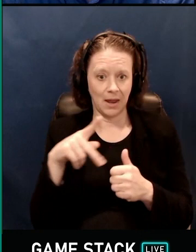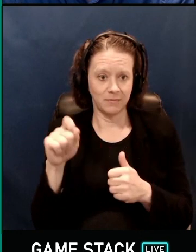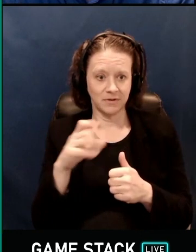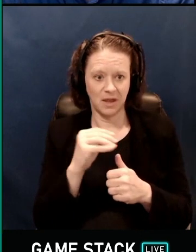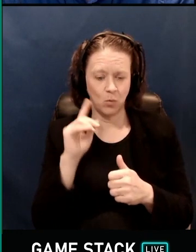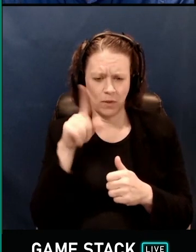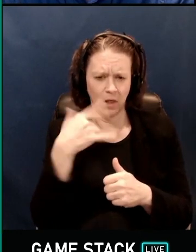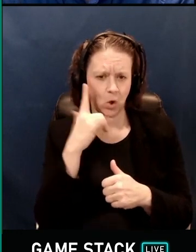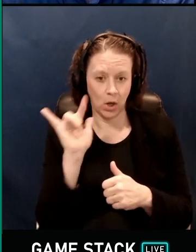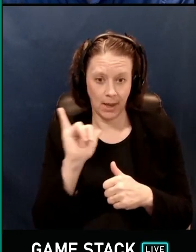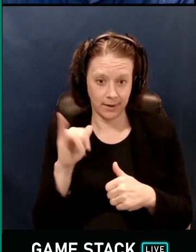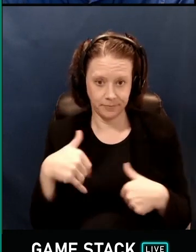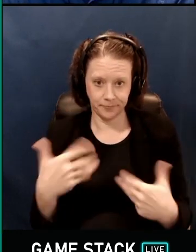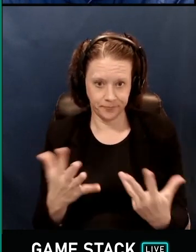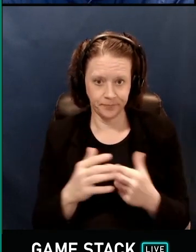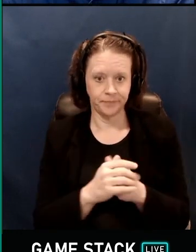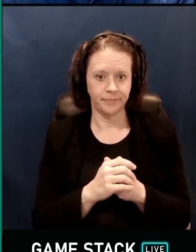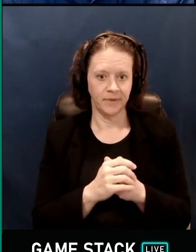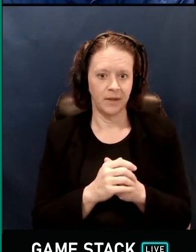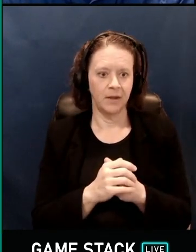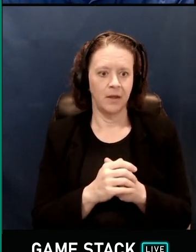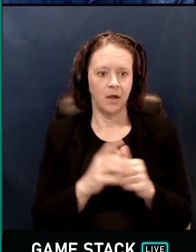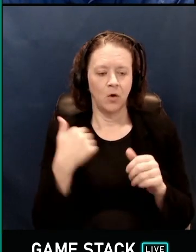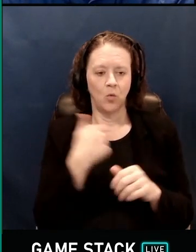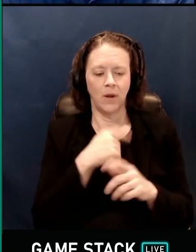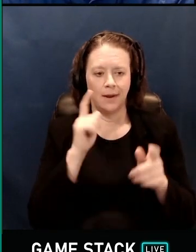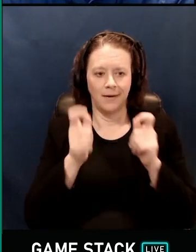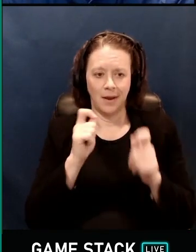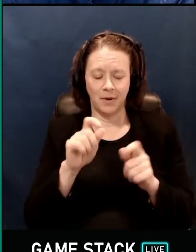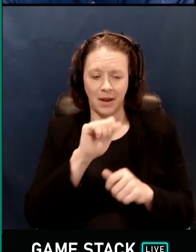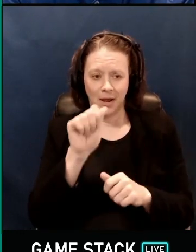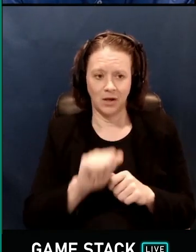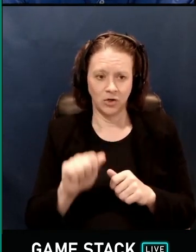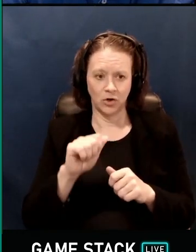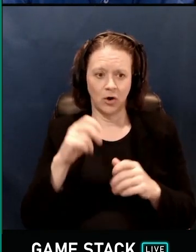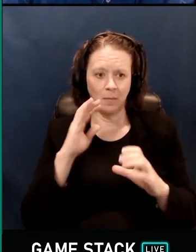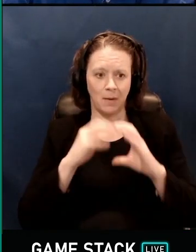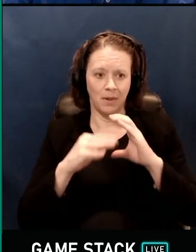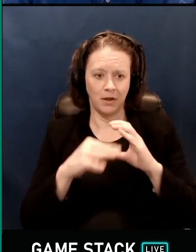We adopt Azure pipelines with self hosted agents for Unity